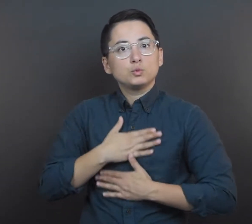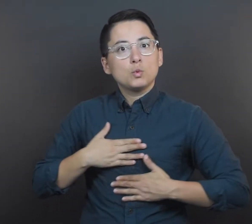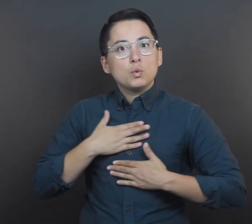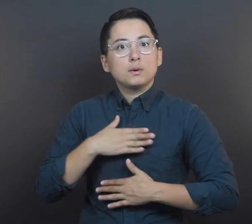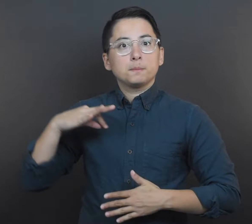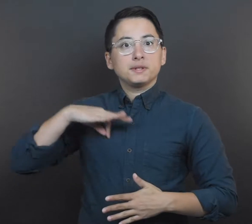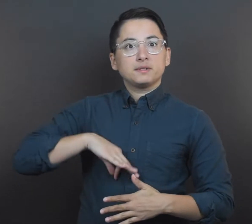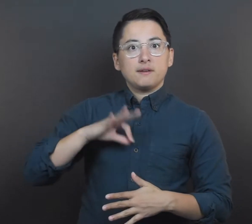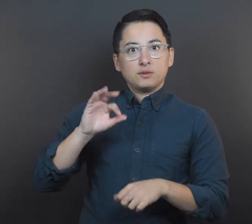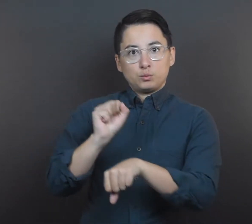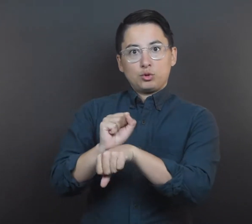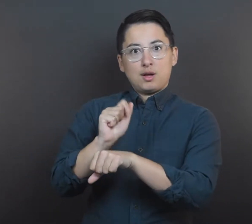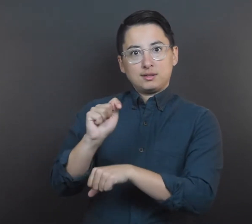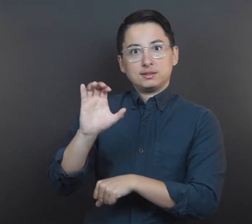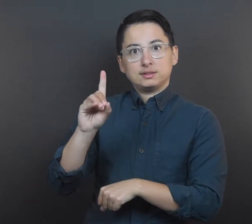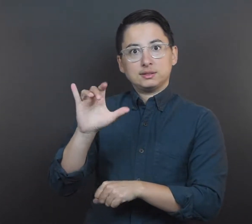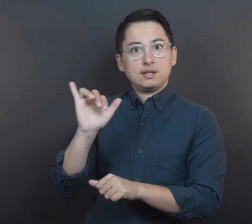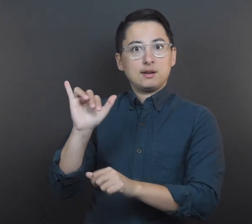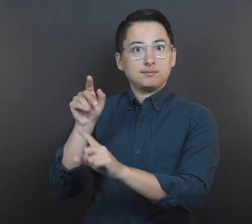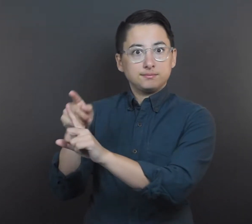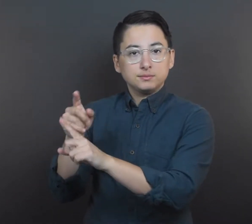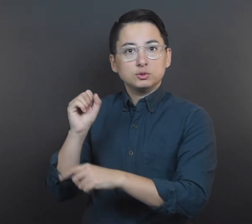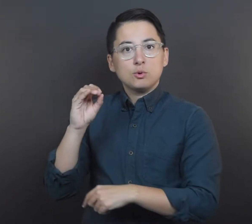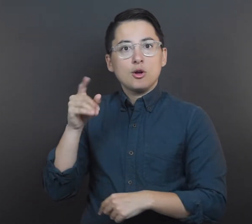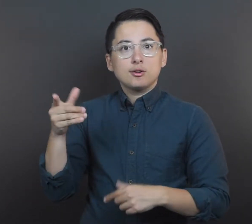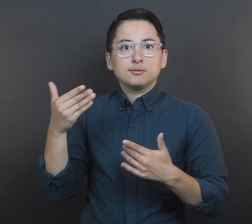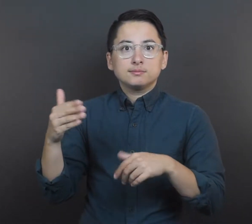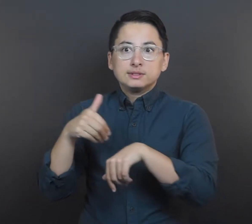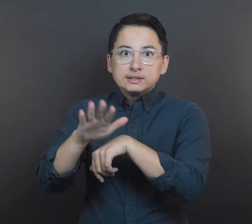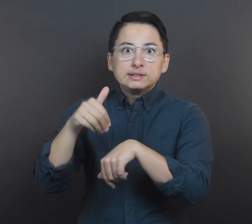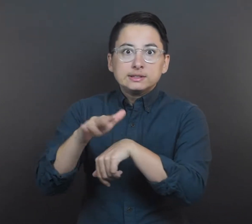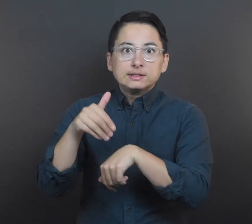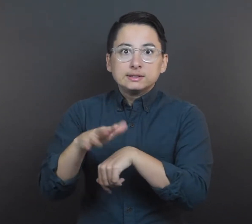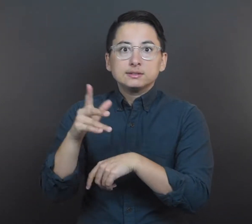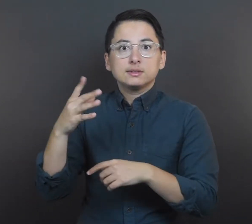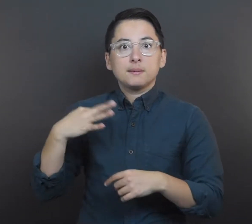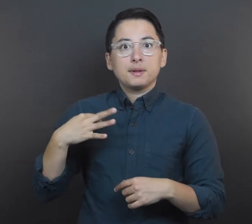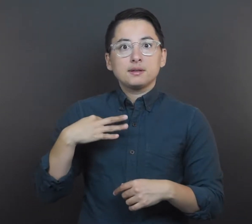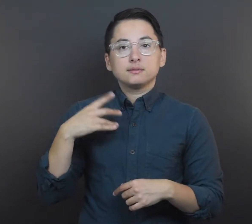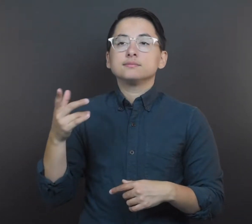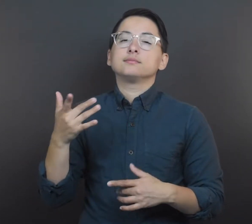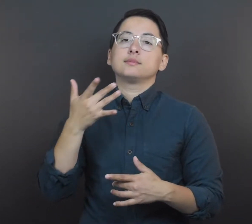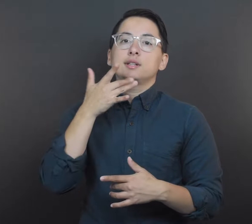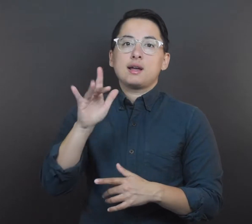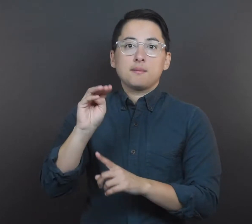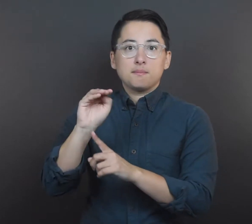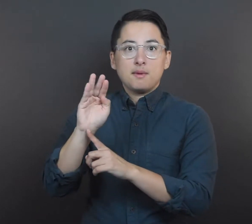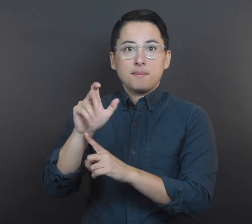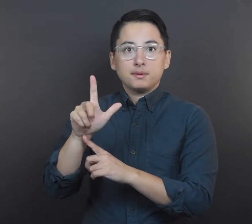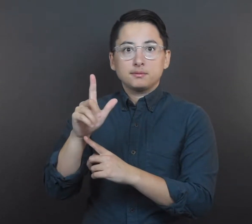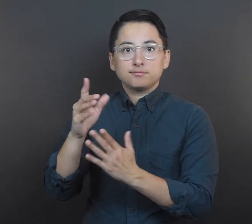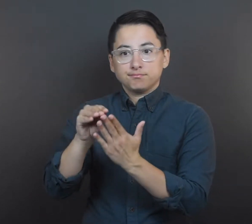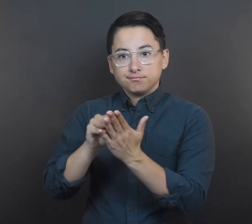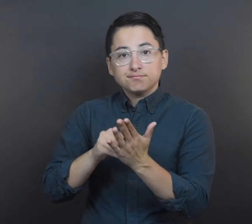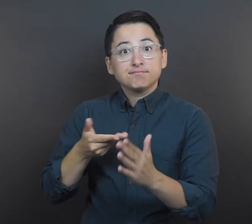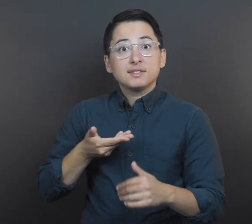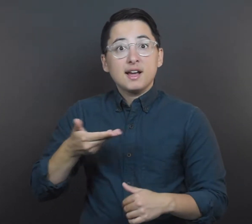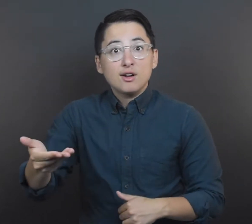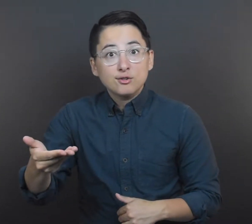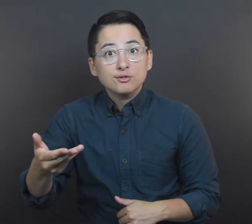She wanted me to enjoy the benefits of working at the CDC like her, so she kept sending me